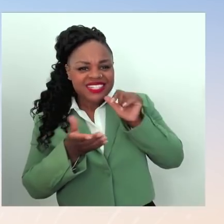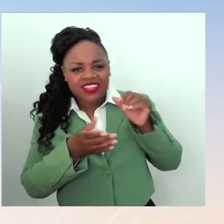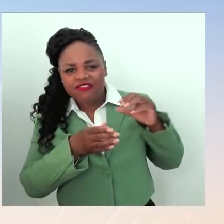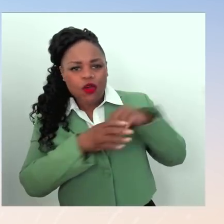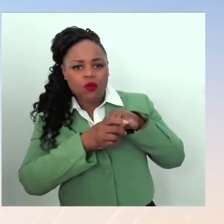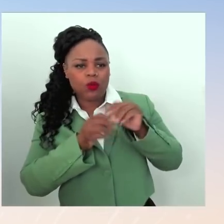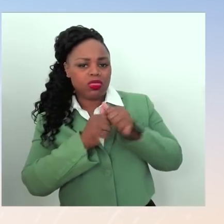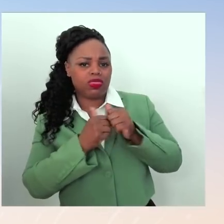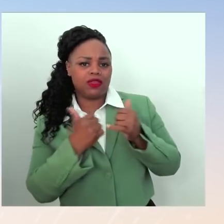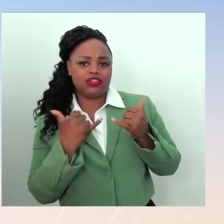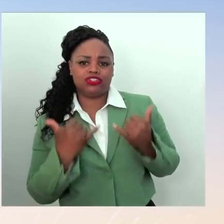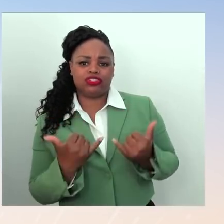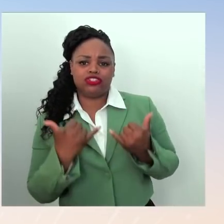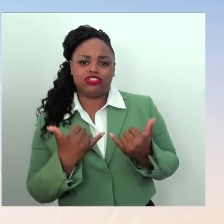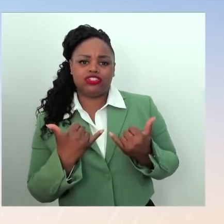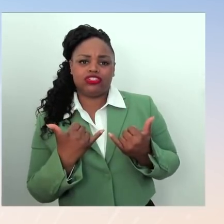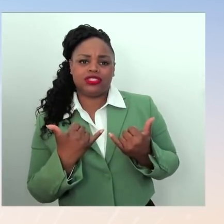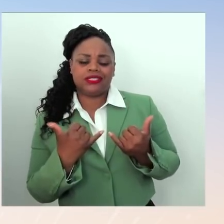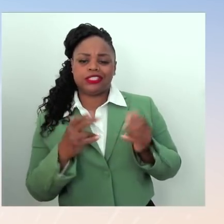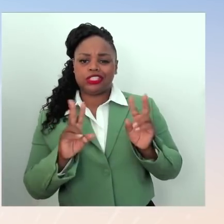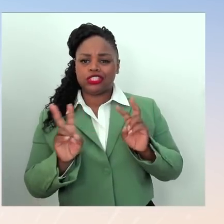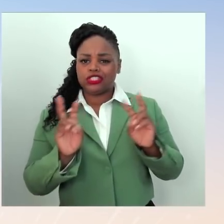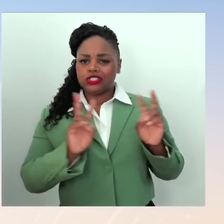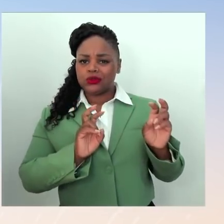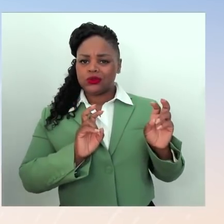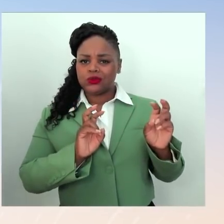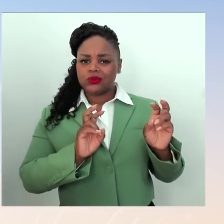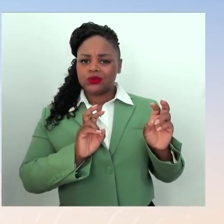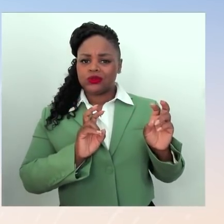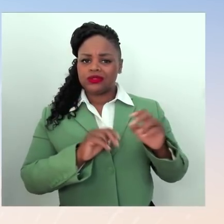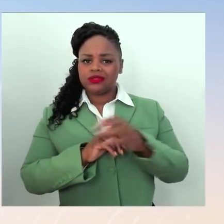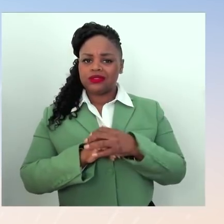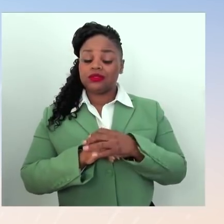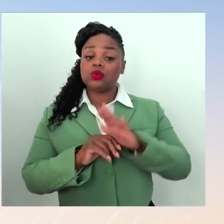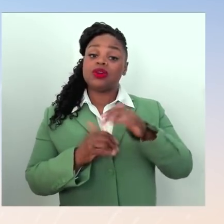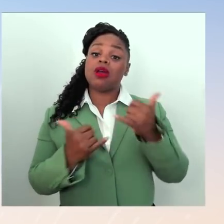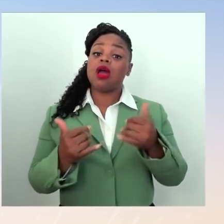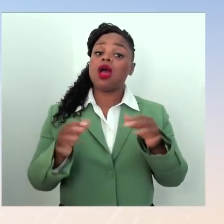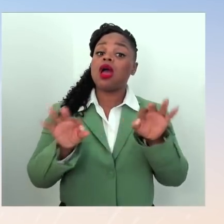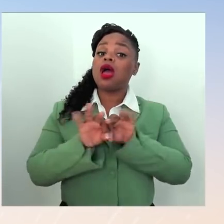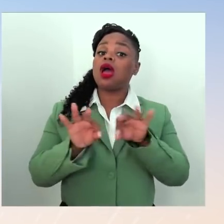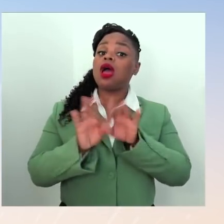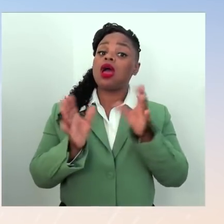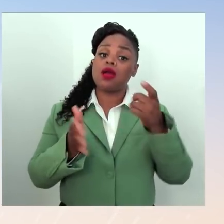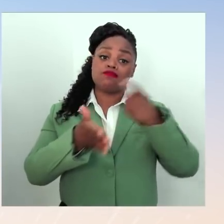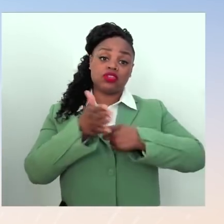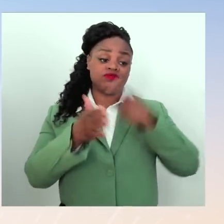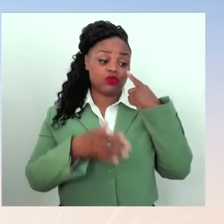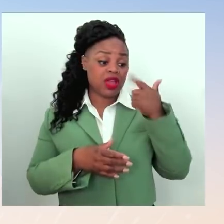are approaching an all-time high per gallon. How high would they have to get before President Biden would say